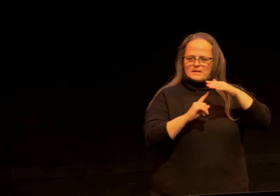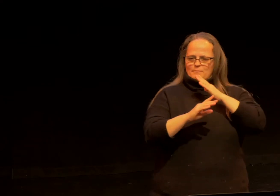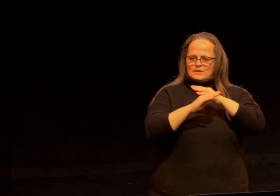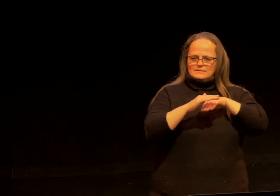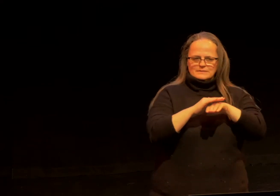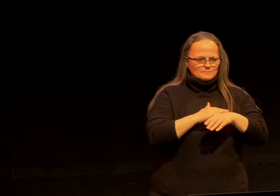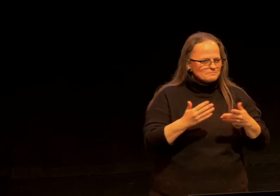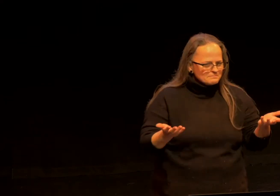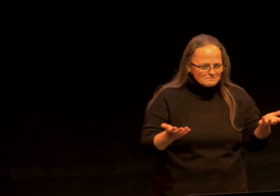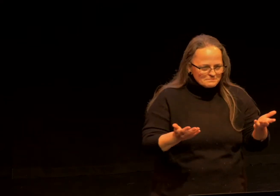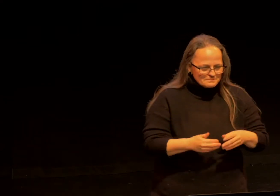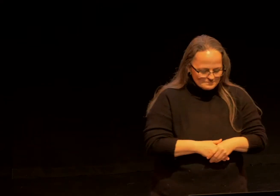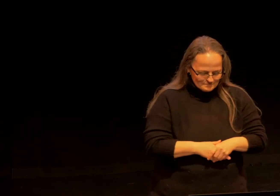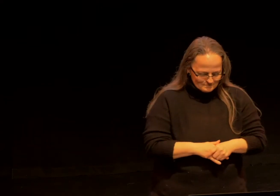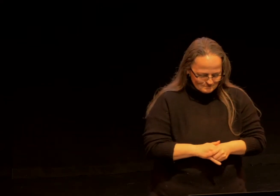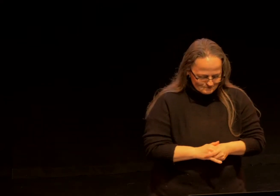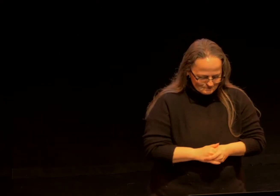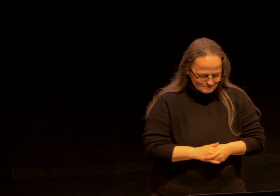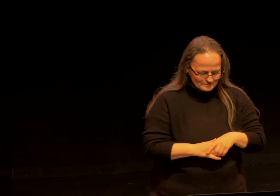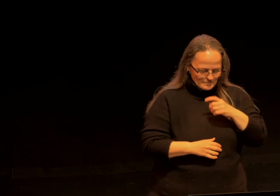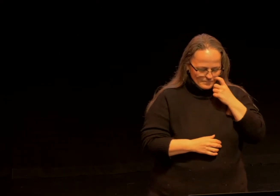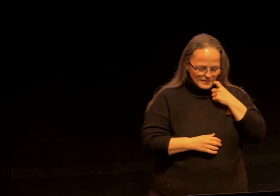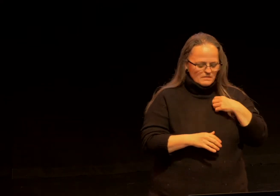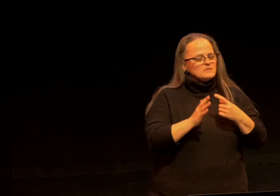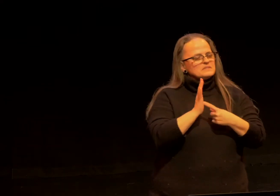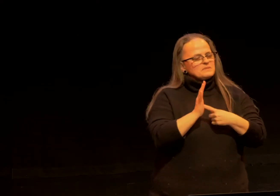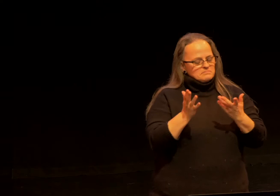well, what kind of environmental barriers are you talking about?